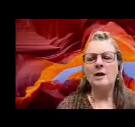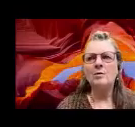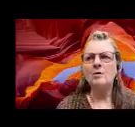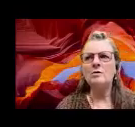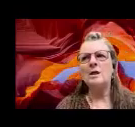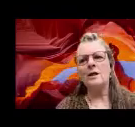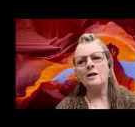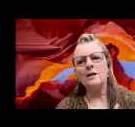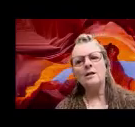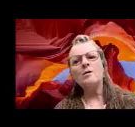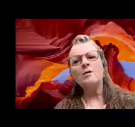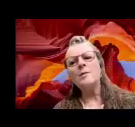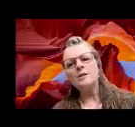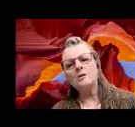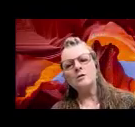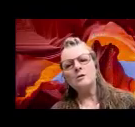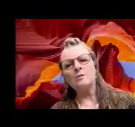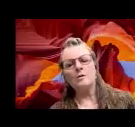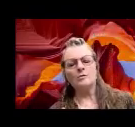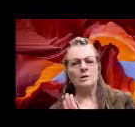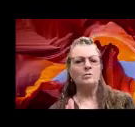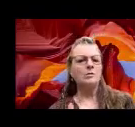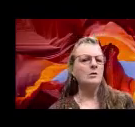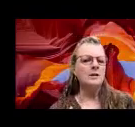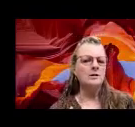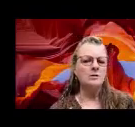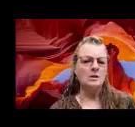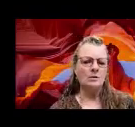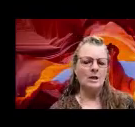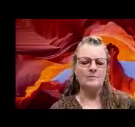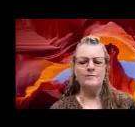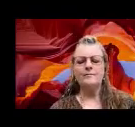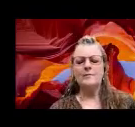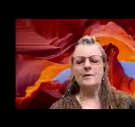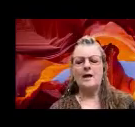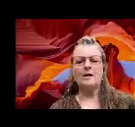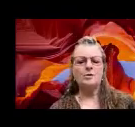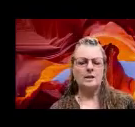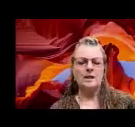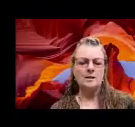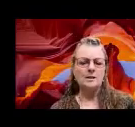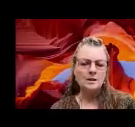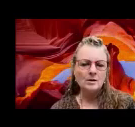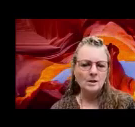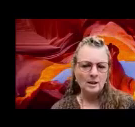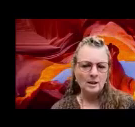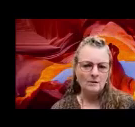they were using, like, clinical measures that weren't real world measures. They were like actually testing their executive